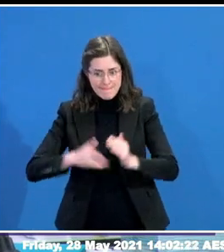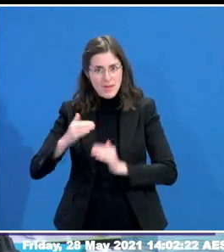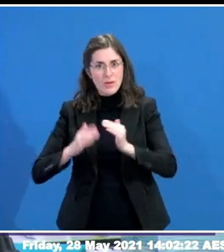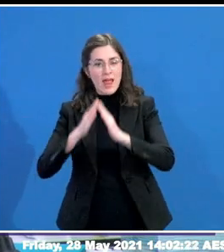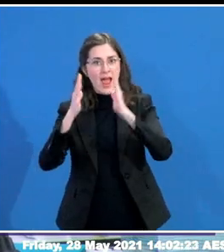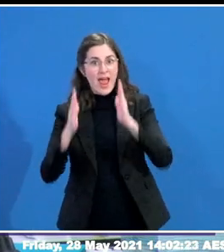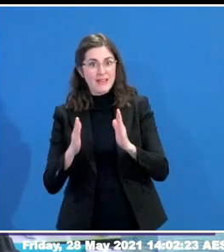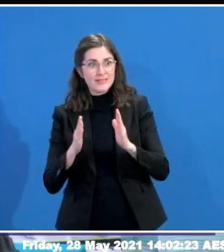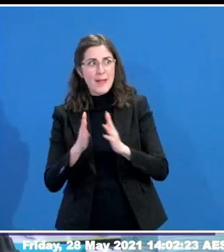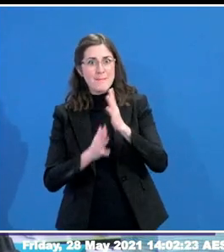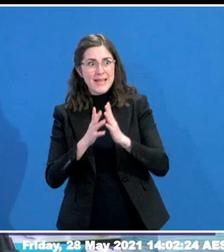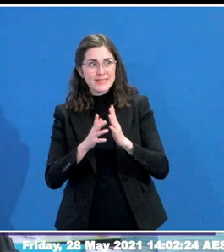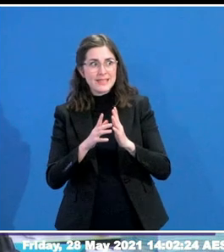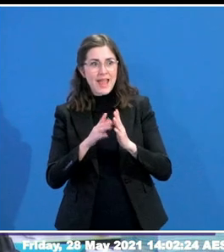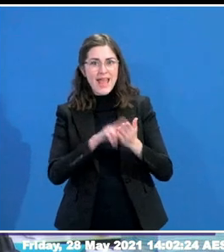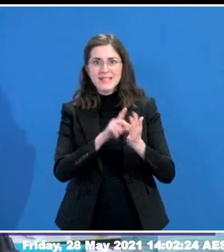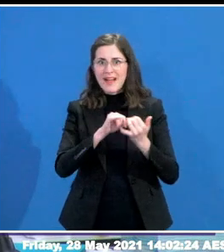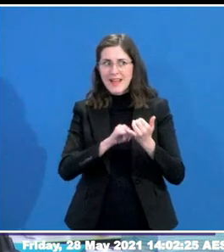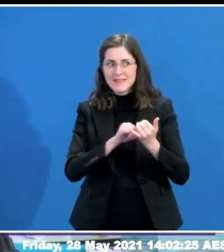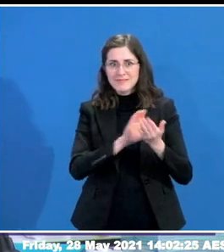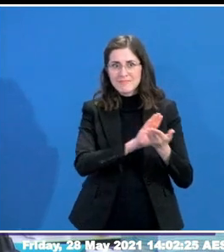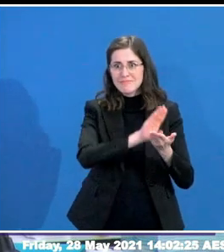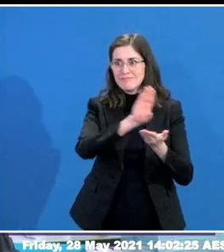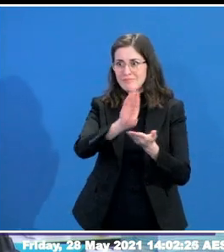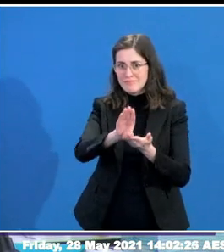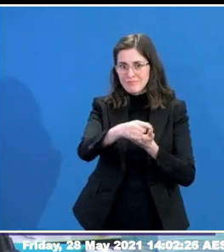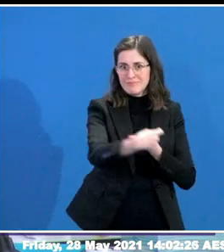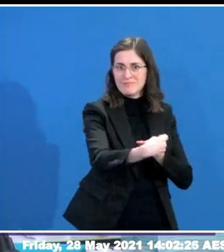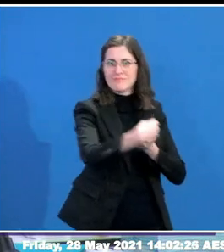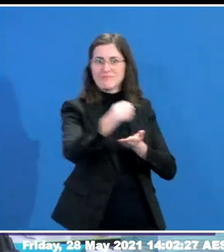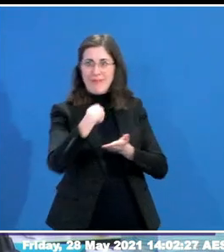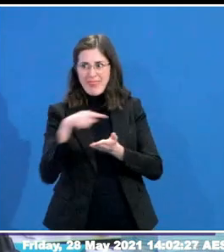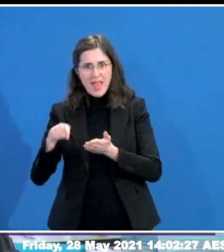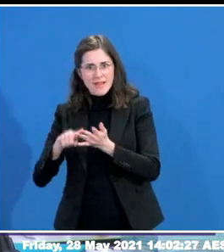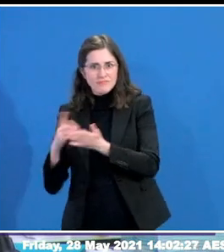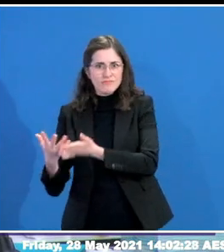by NDIS, through the SDA program.